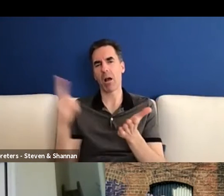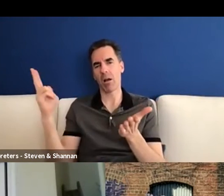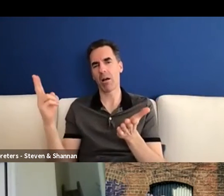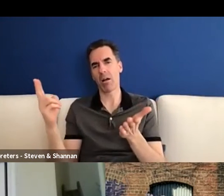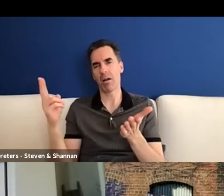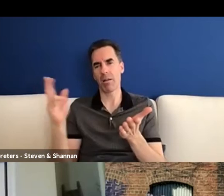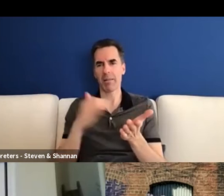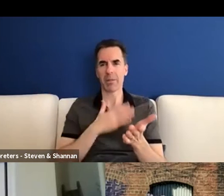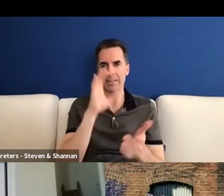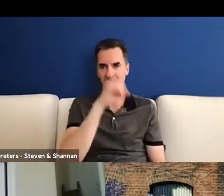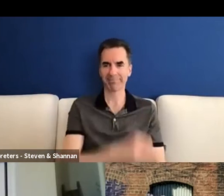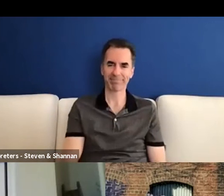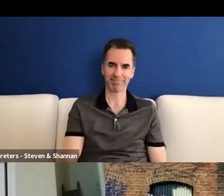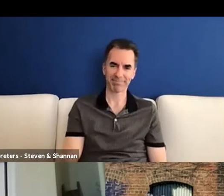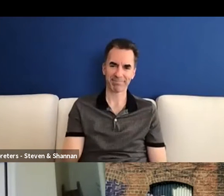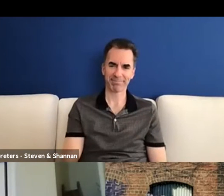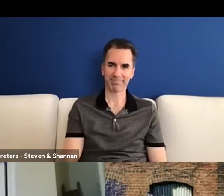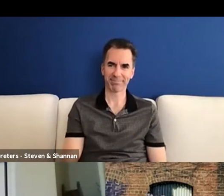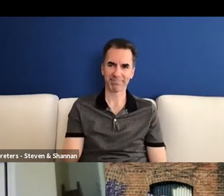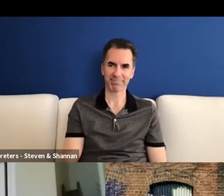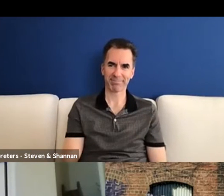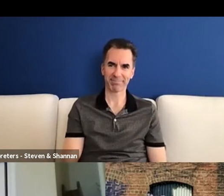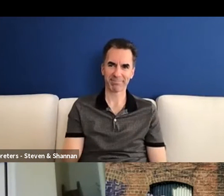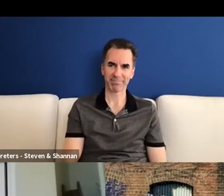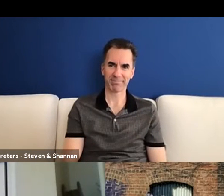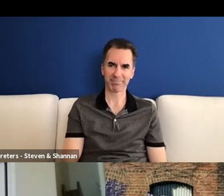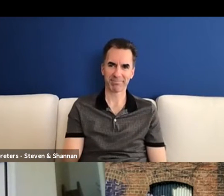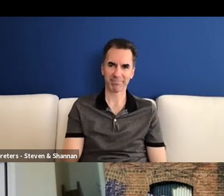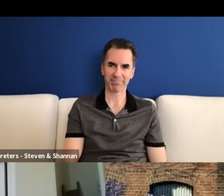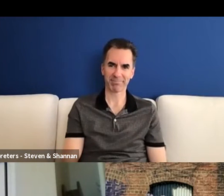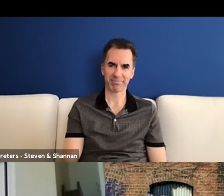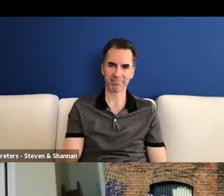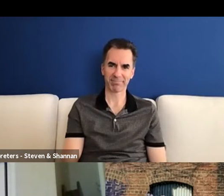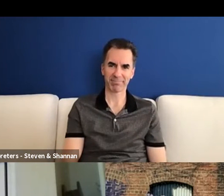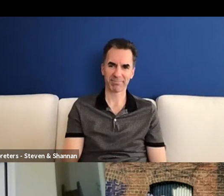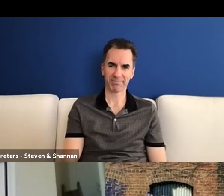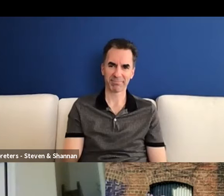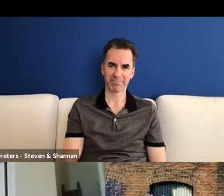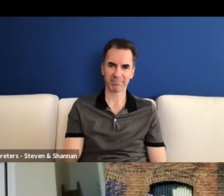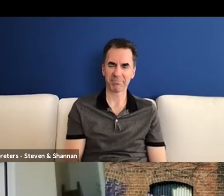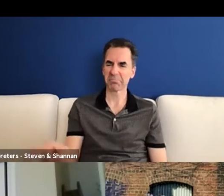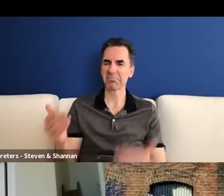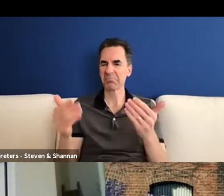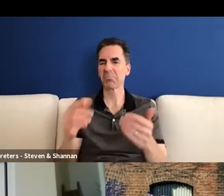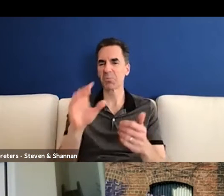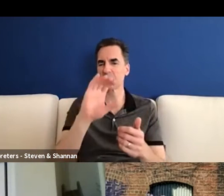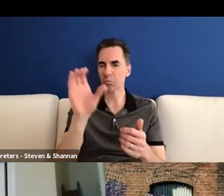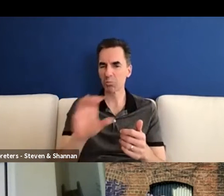be my guess. Yeah, I would just go on to zoom. I probably probably restart your computer. A good computer restart usually